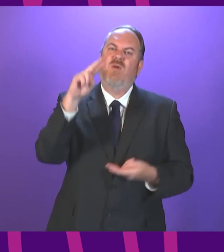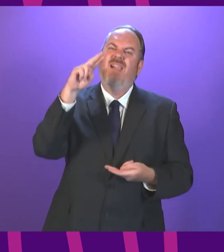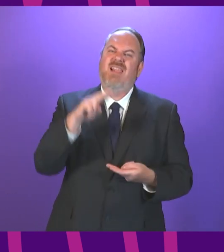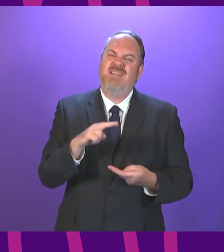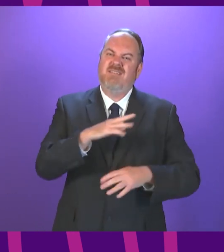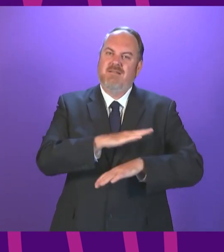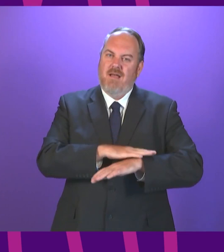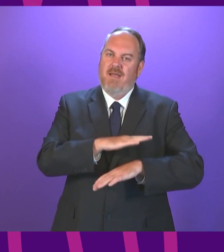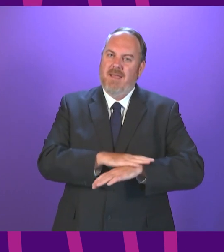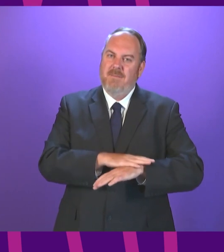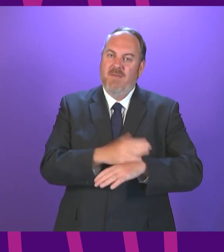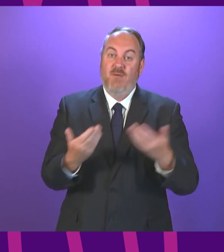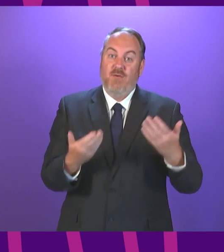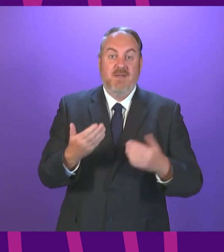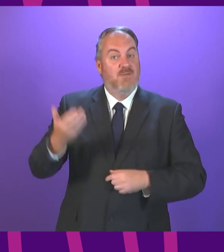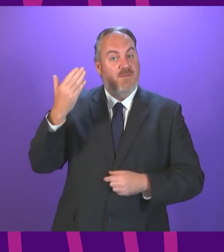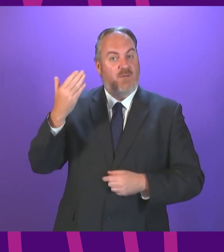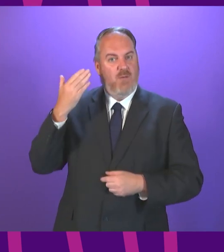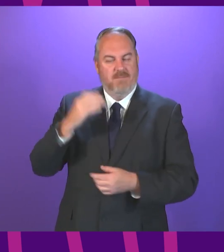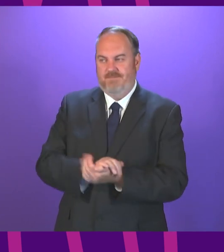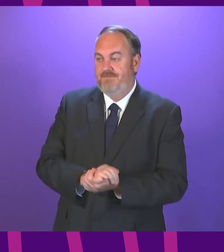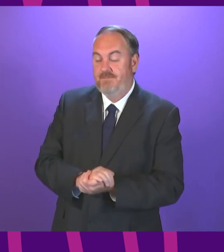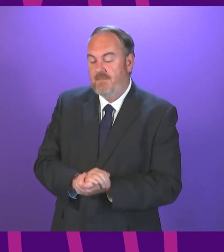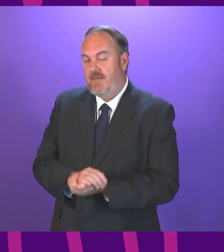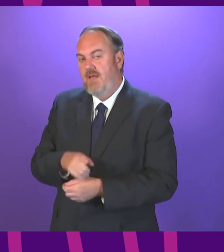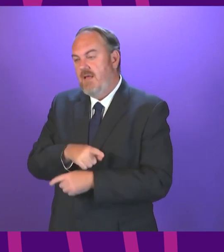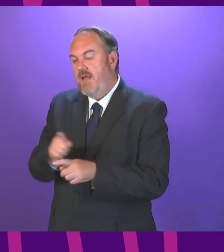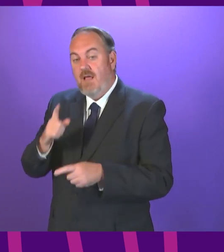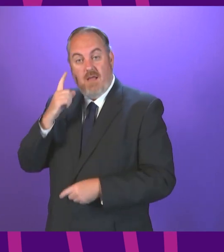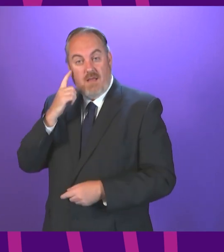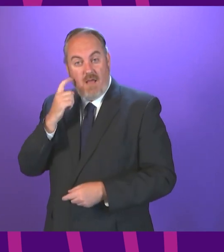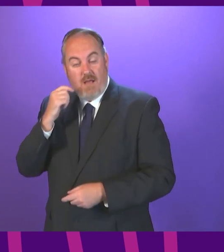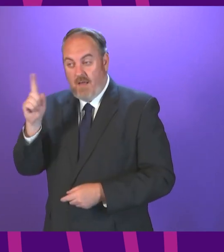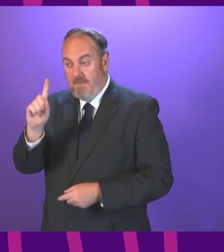proportion of cases now involve younger people, who are much less likely to become seriously ill.